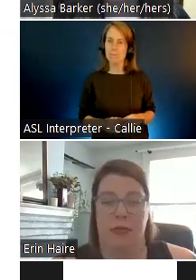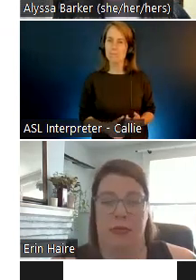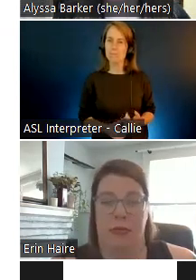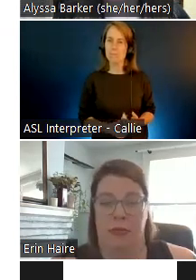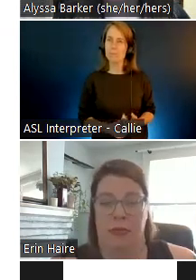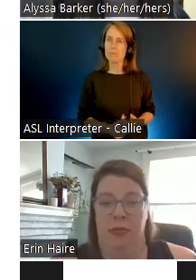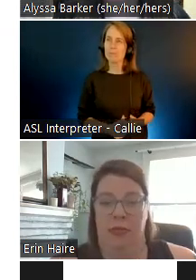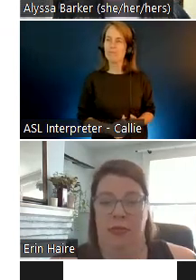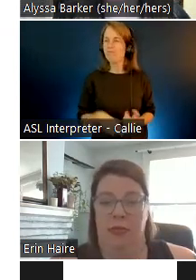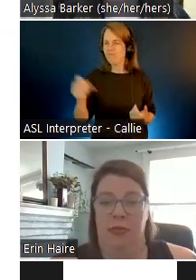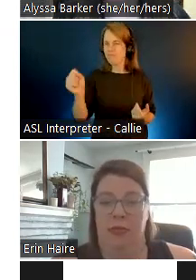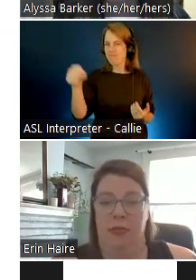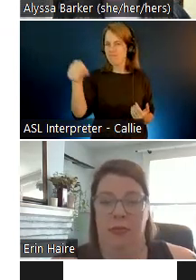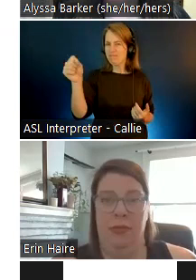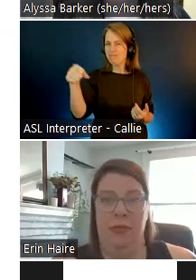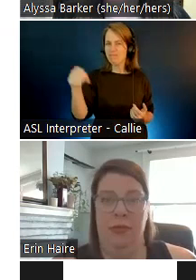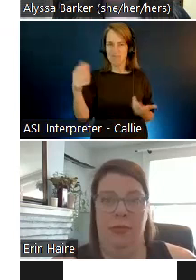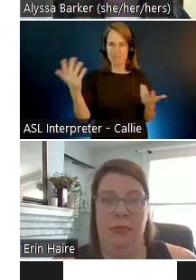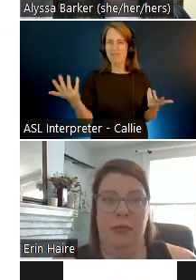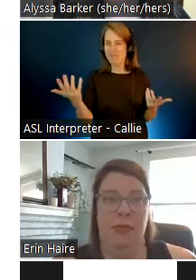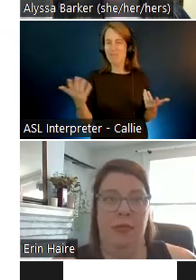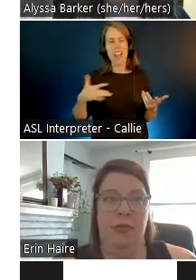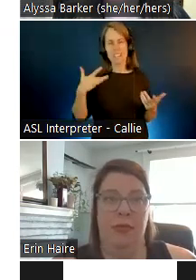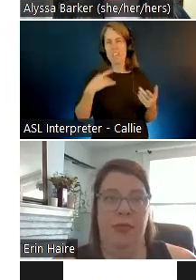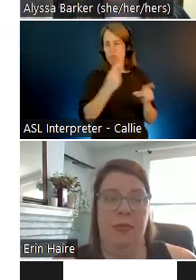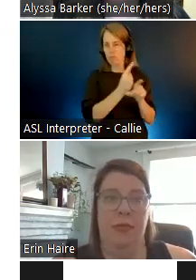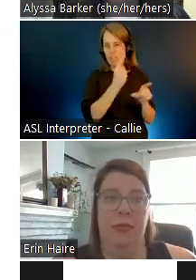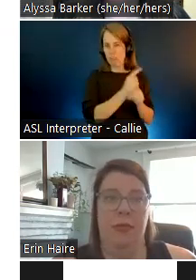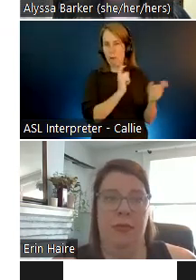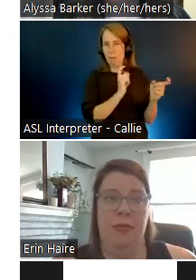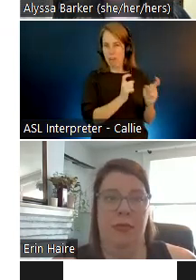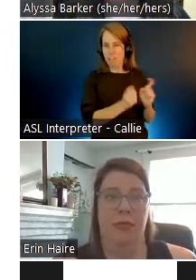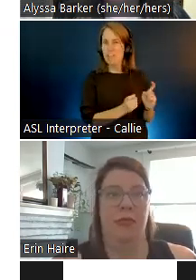yeah yeah i think i think it would be a reasonable modification i mean i'm assuming